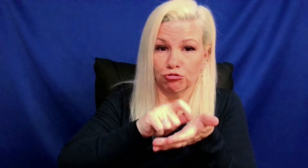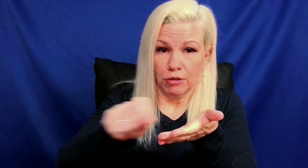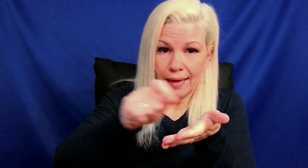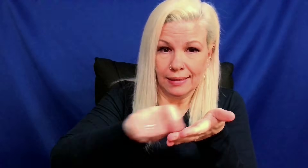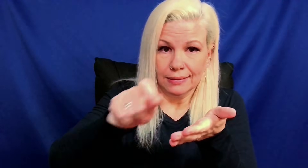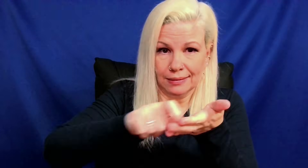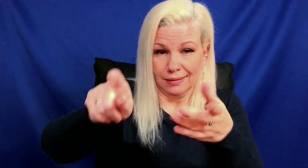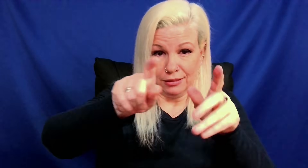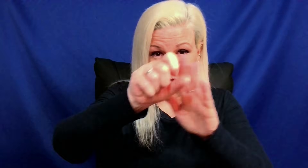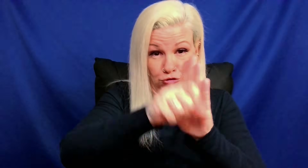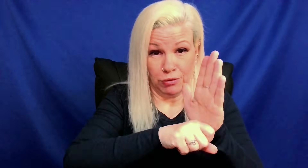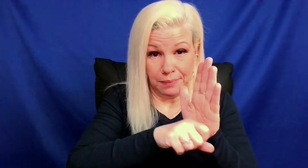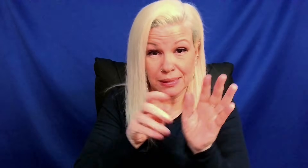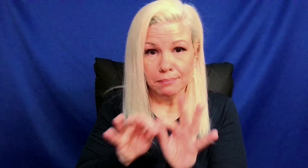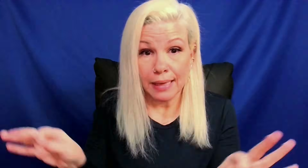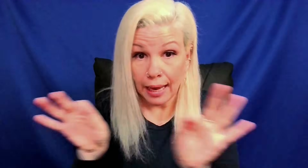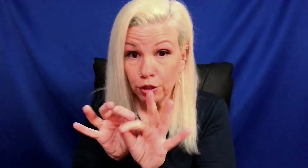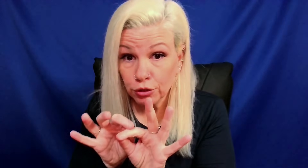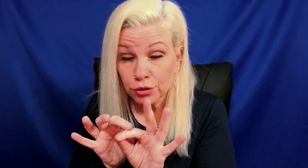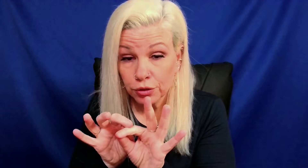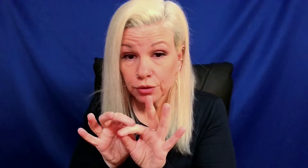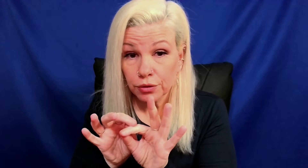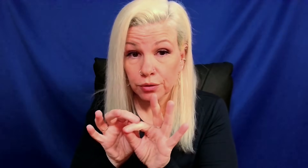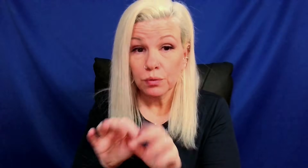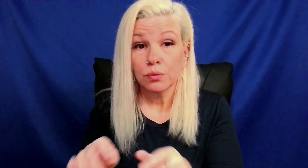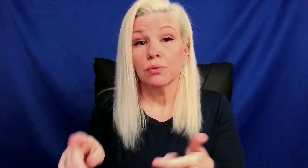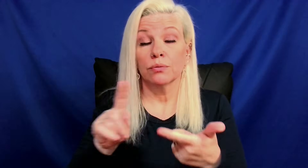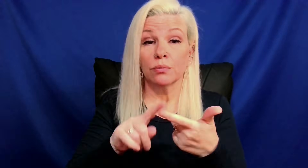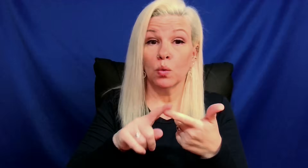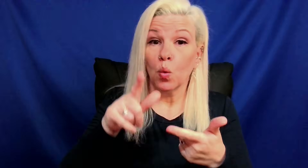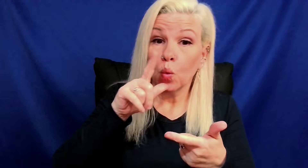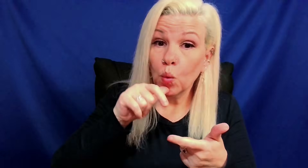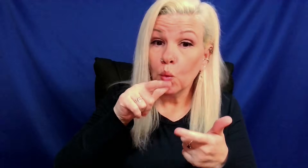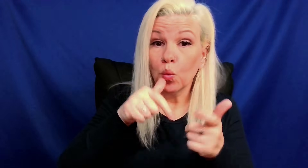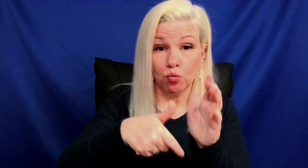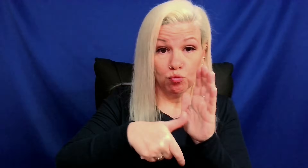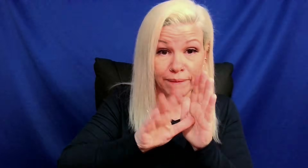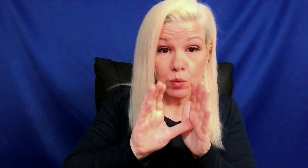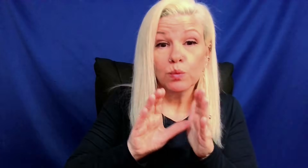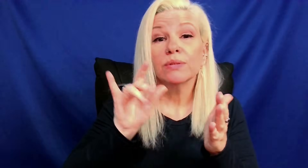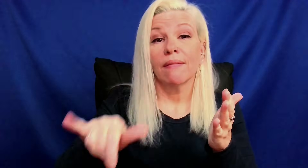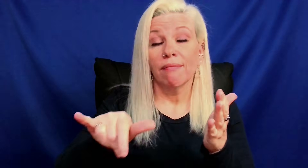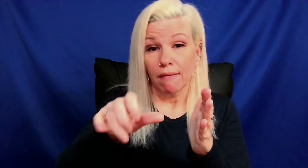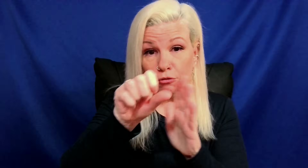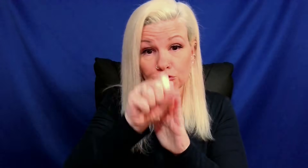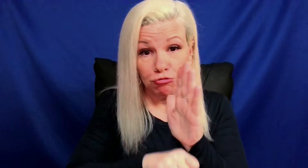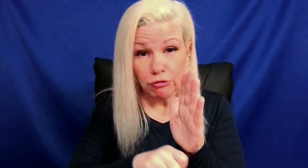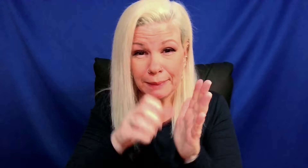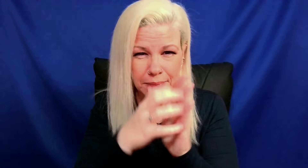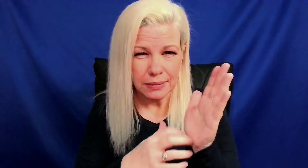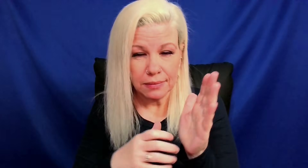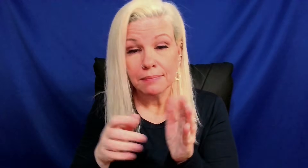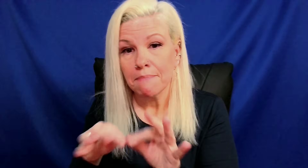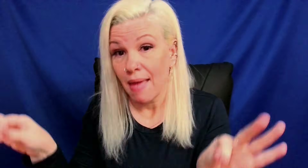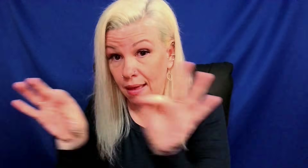who reviews the scripts matters, and whose perspectives are included matters.